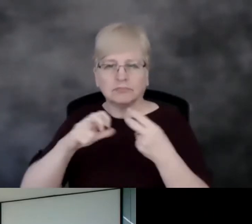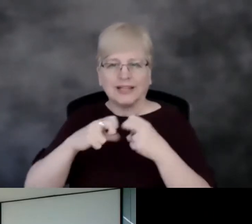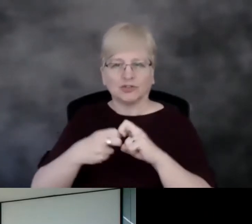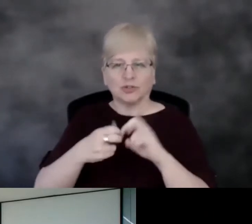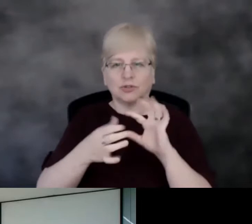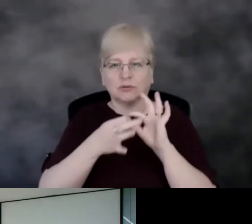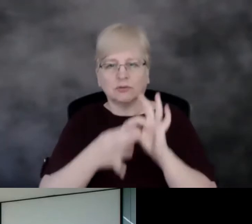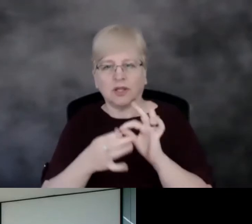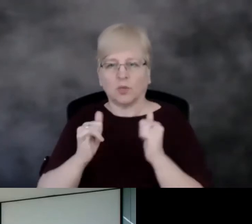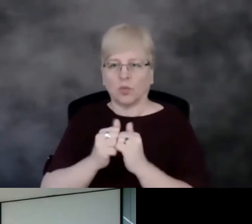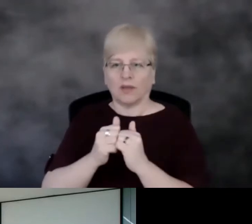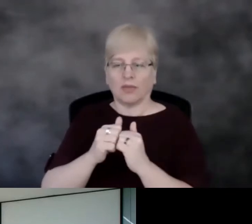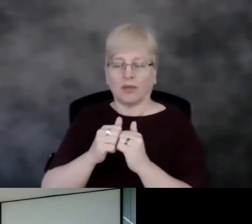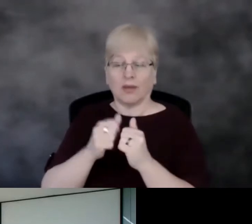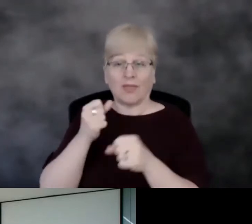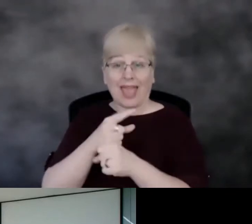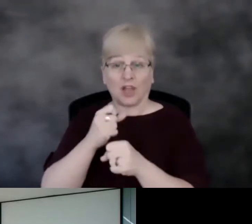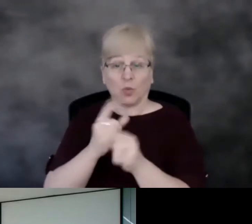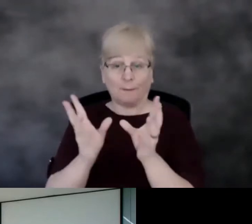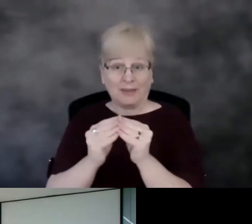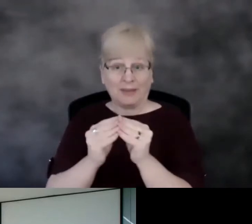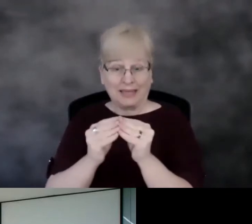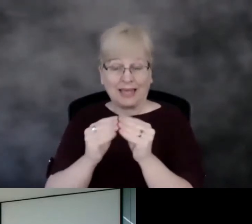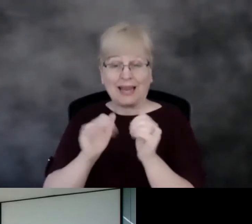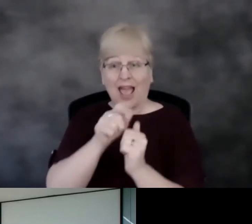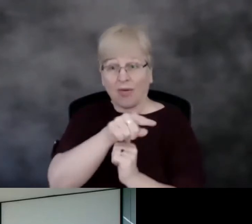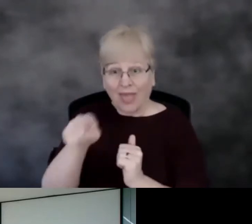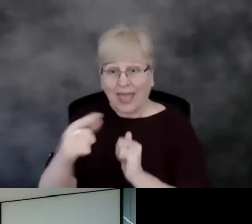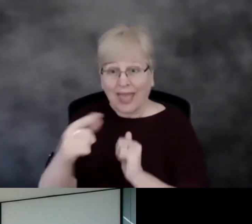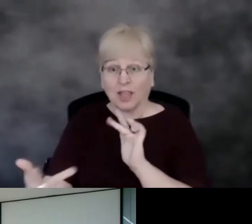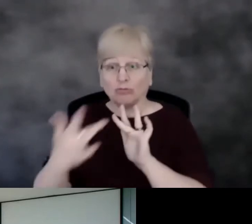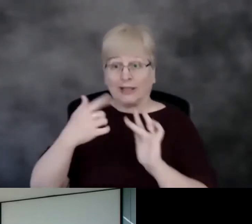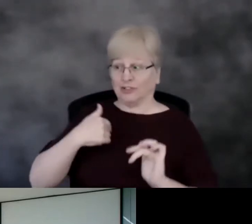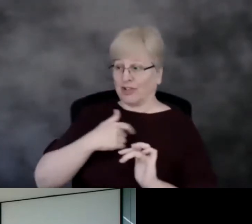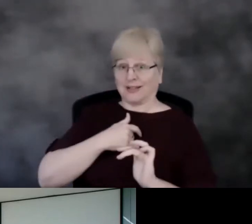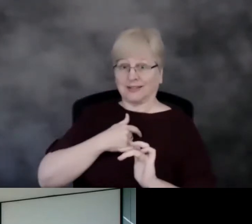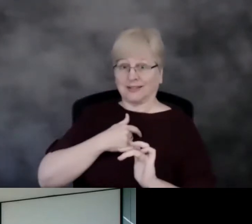16:17:25 , and reach us with things that perhaps we haven't anticipated, so